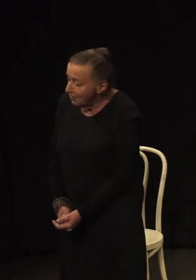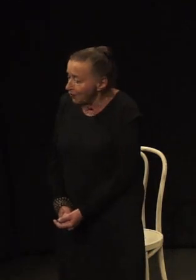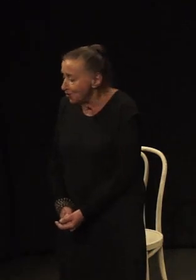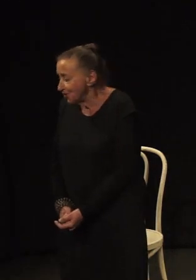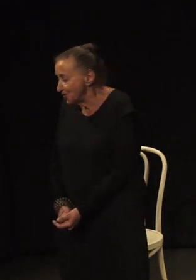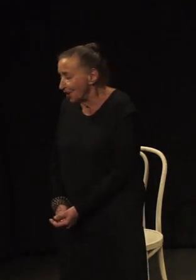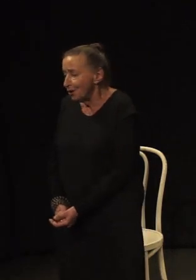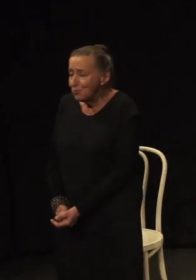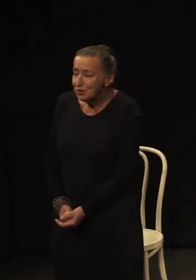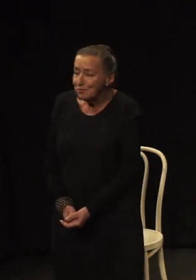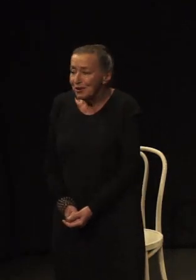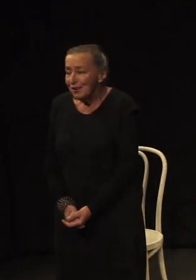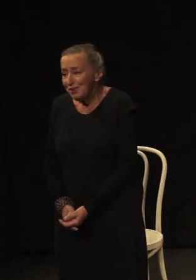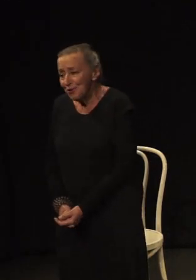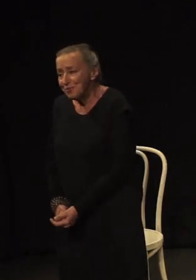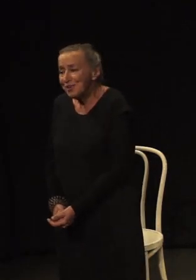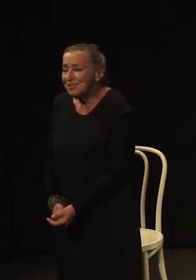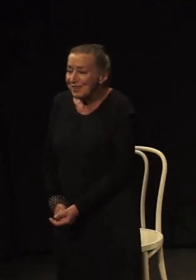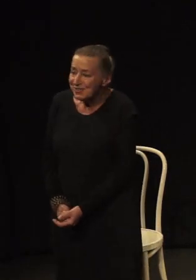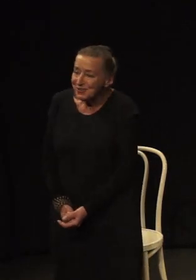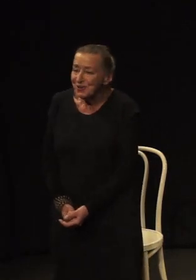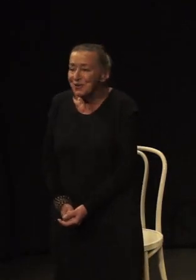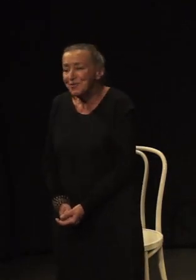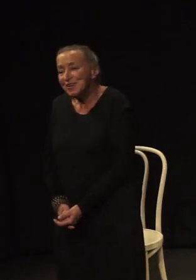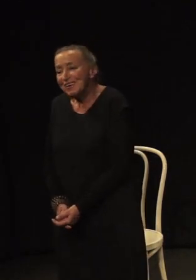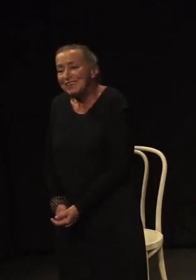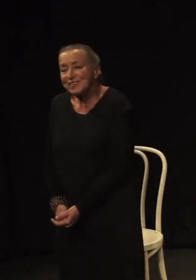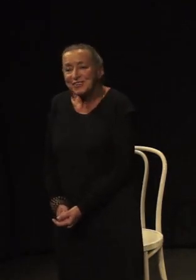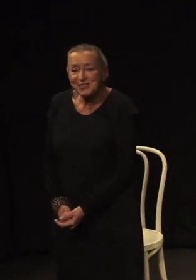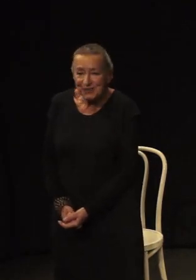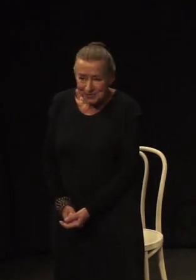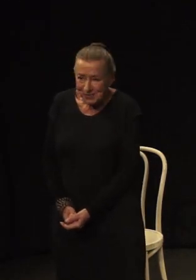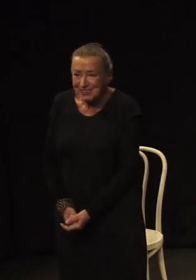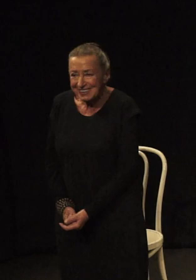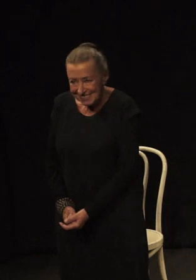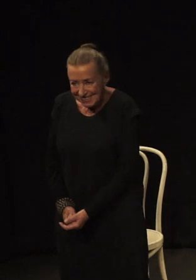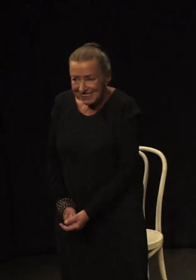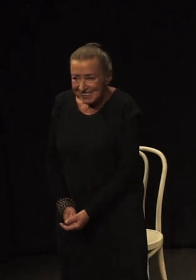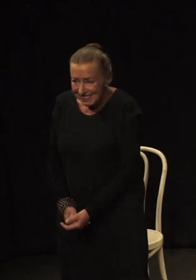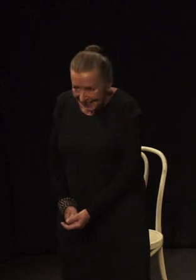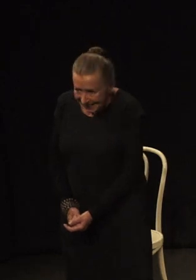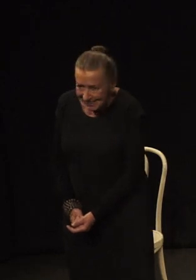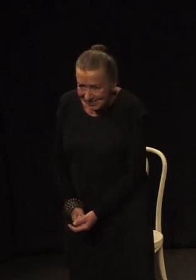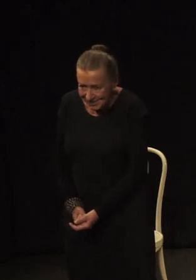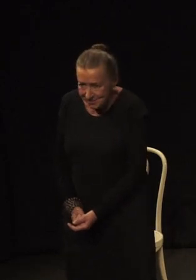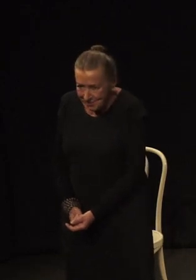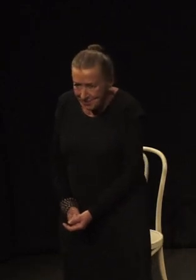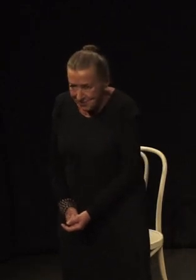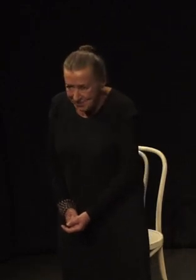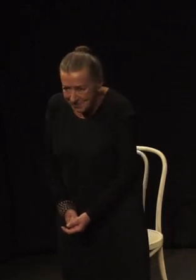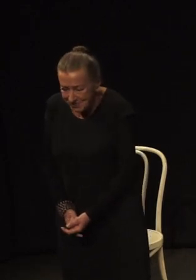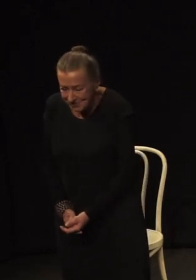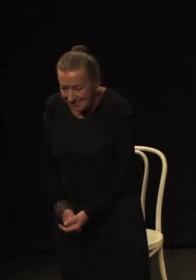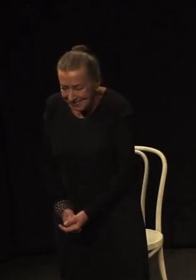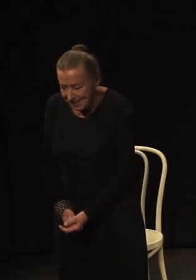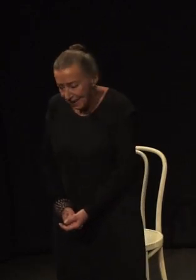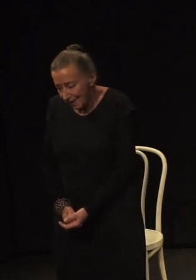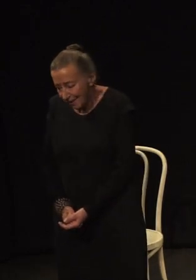The Warden and Tadeusz set off together walking to the woods. They couldn't get their fill of talking.